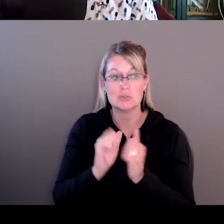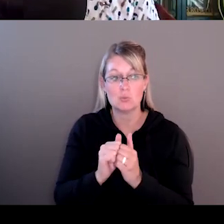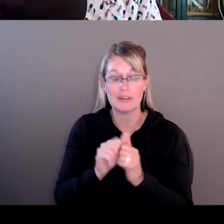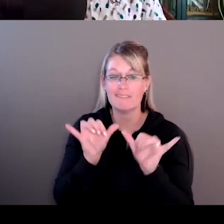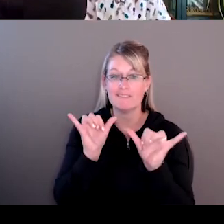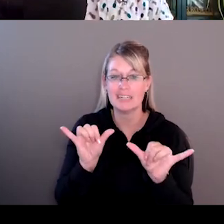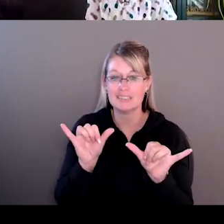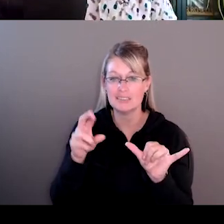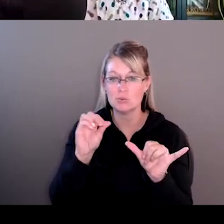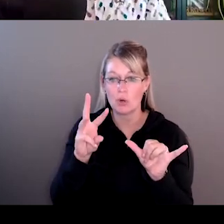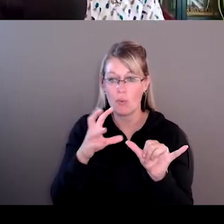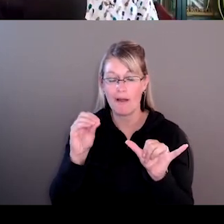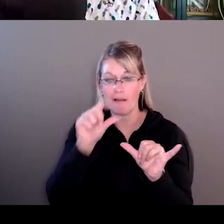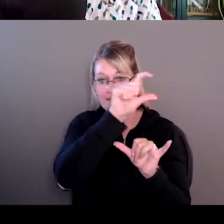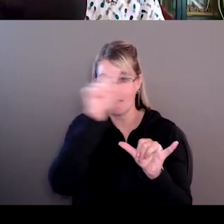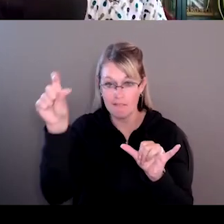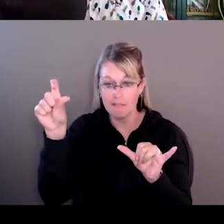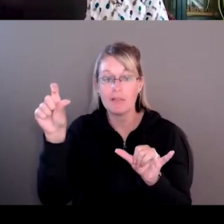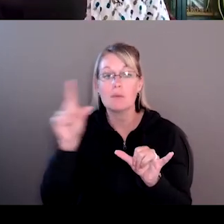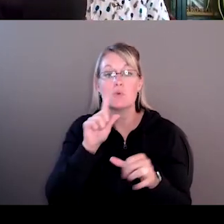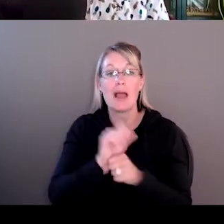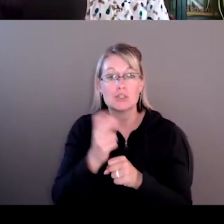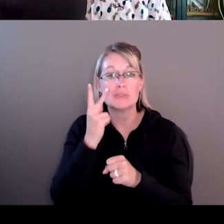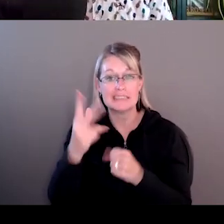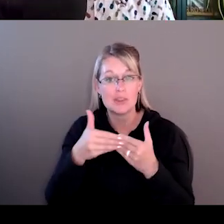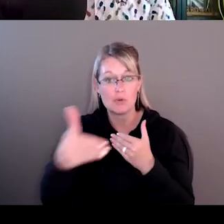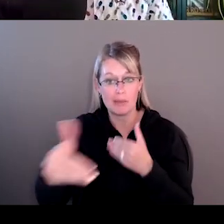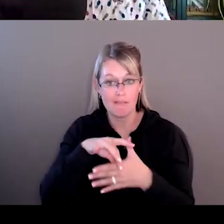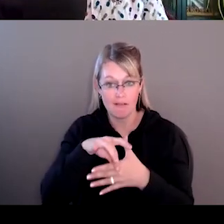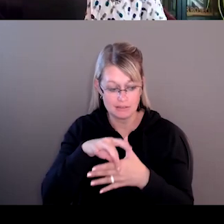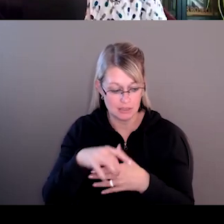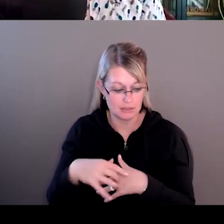fixed column headers for users to actually see the remaining content. So you might need to set